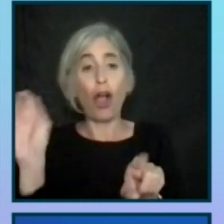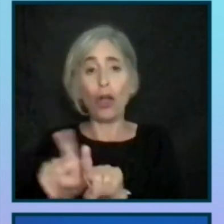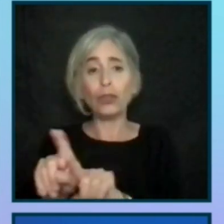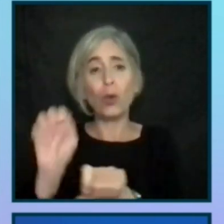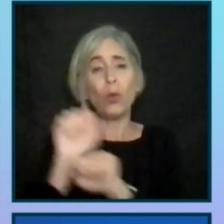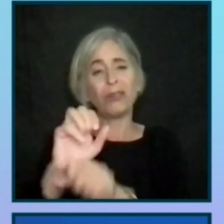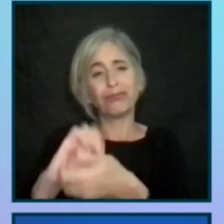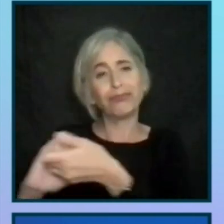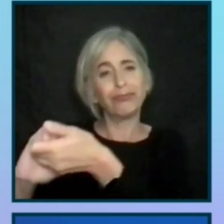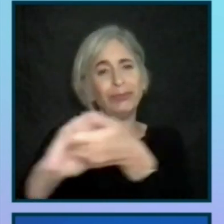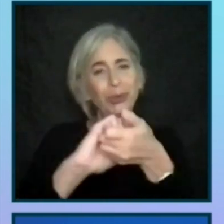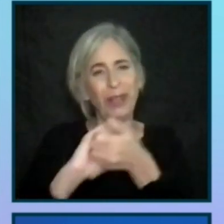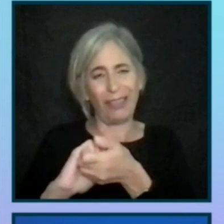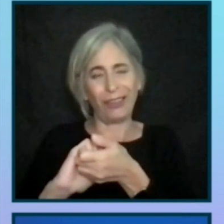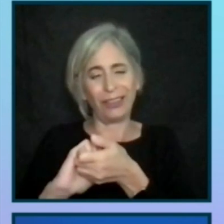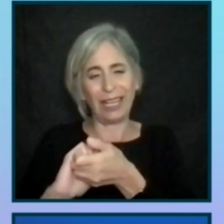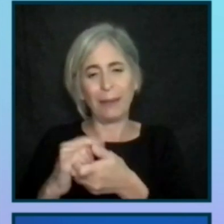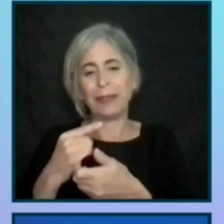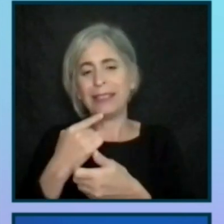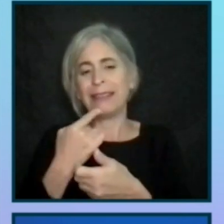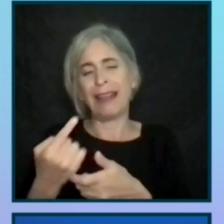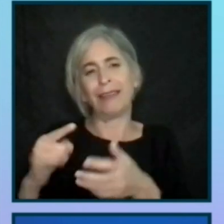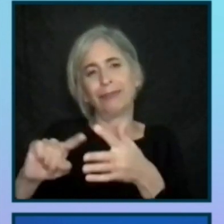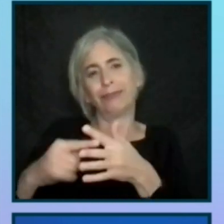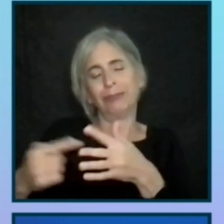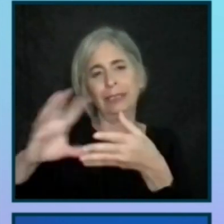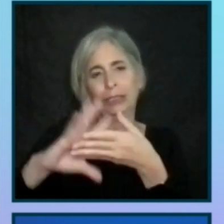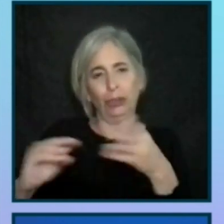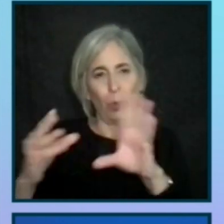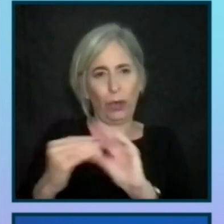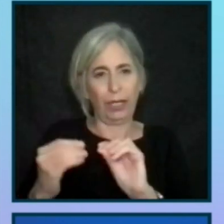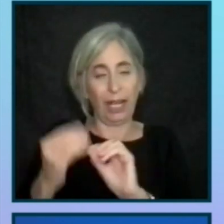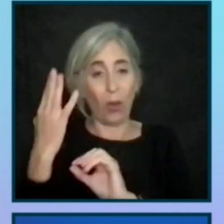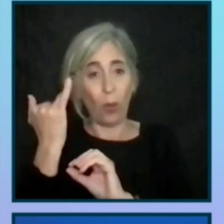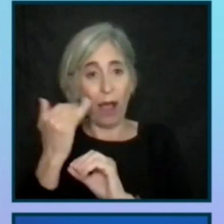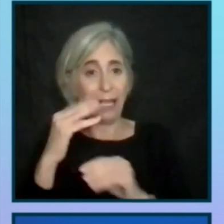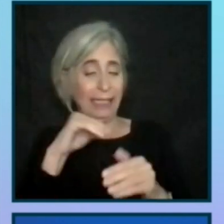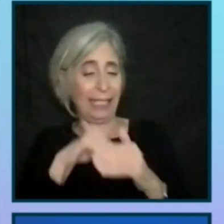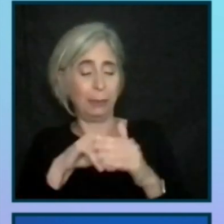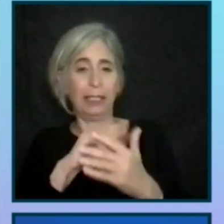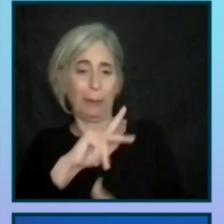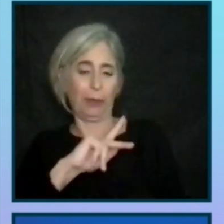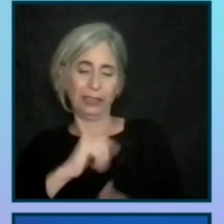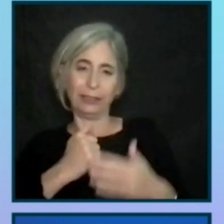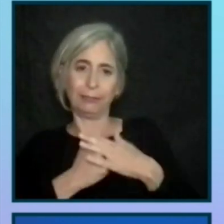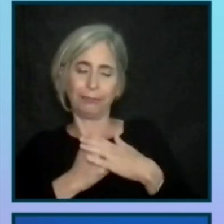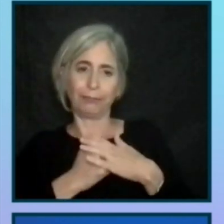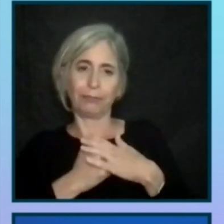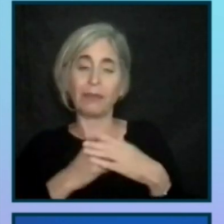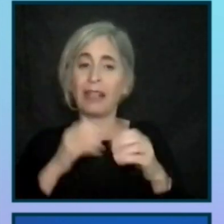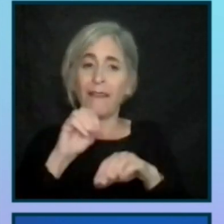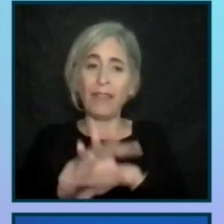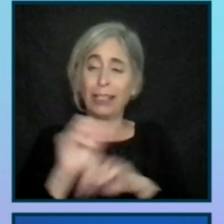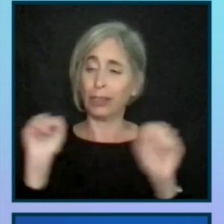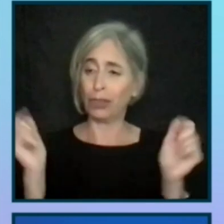And I'm gonna start off a little personal because accessibility is personal. It affects all of us sooner or later.